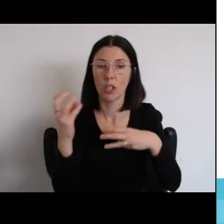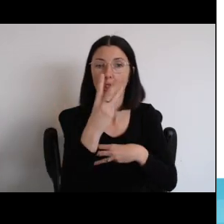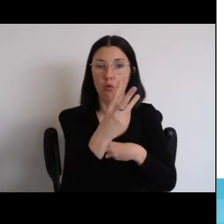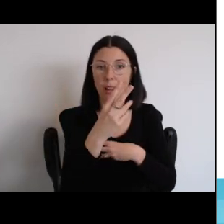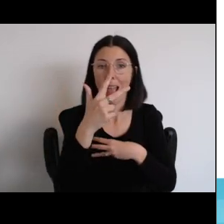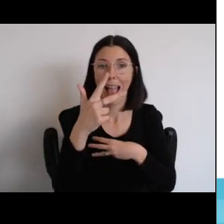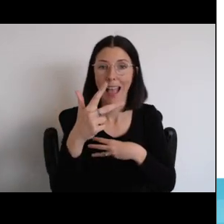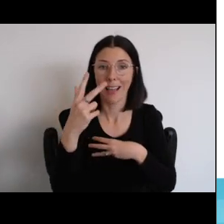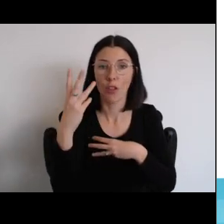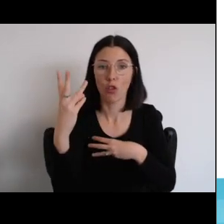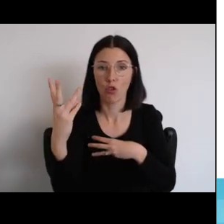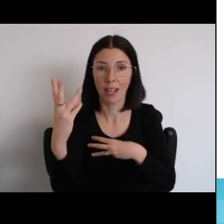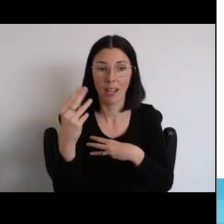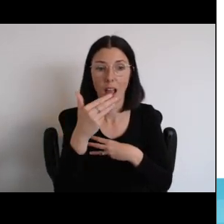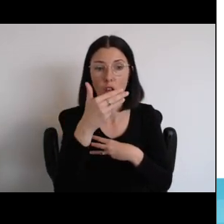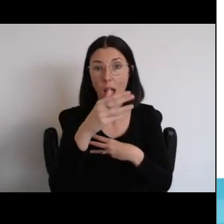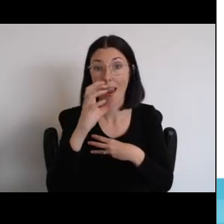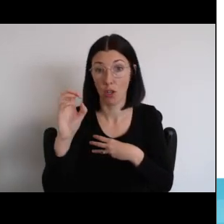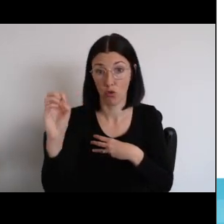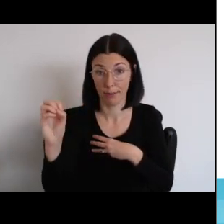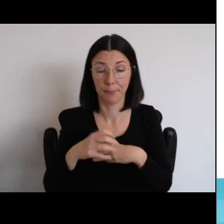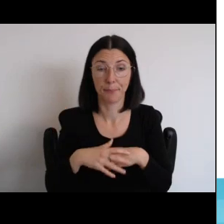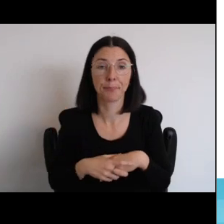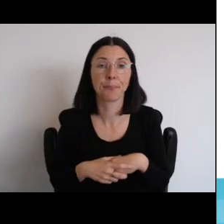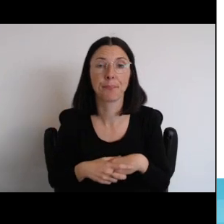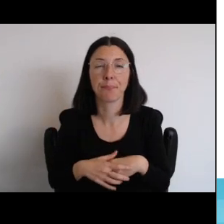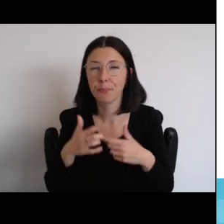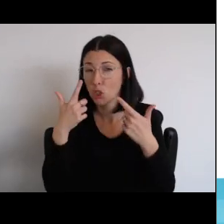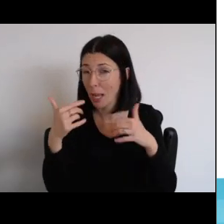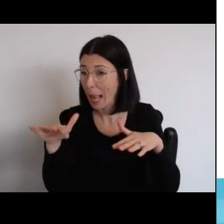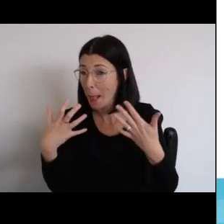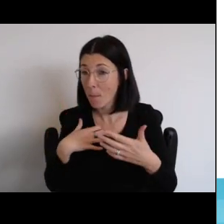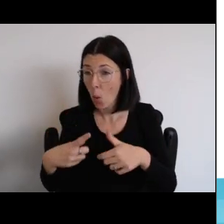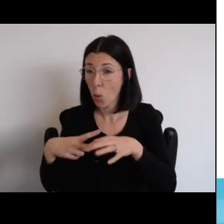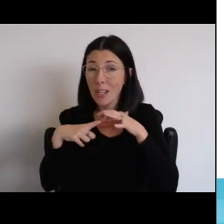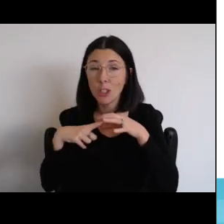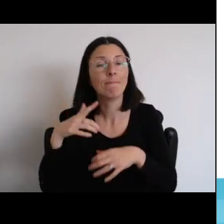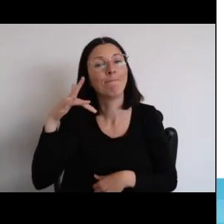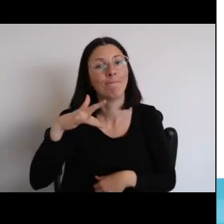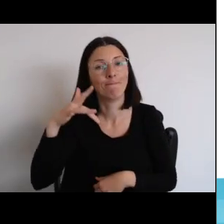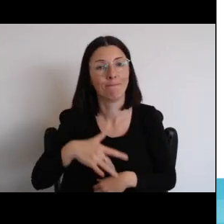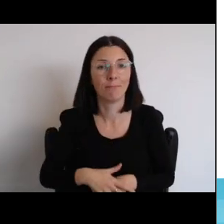check and see if got any more questions not at this stage um I guess I can say a couple of things